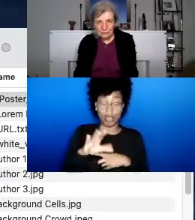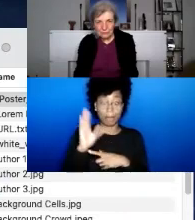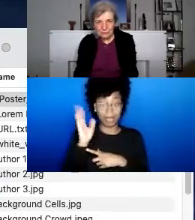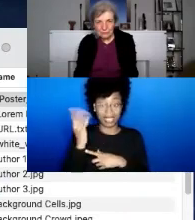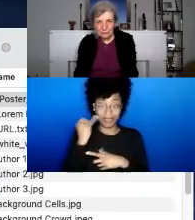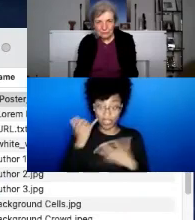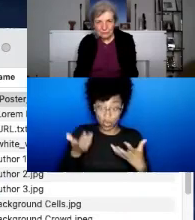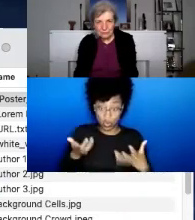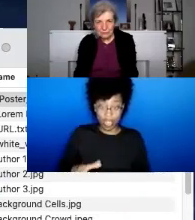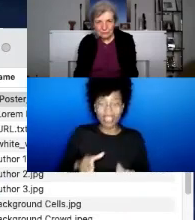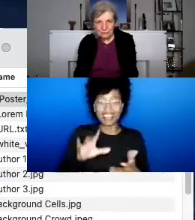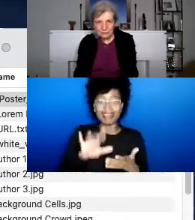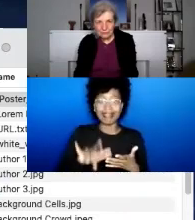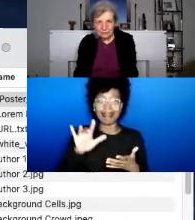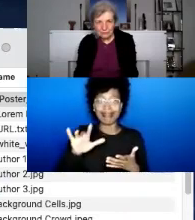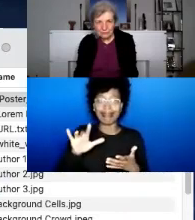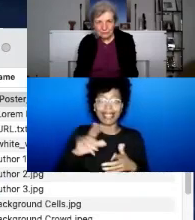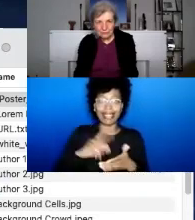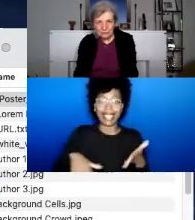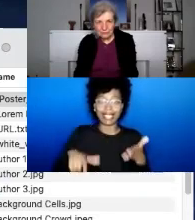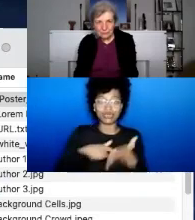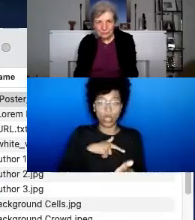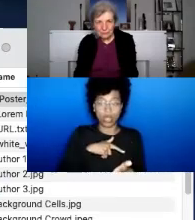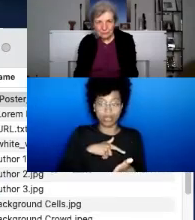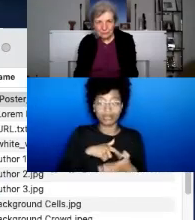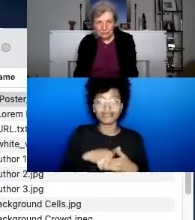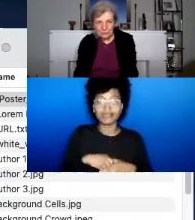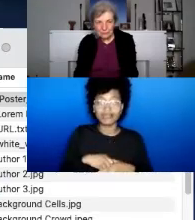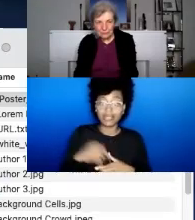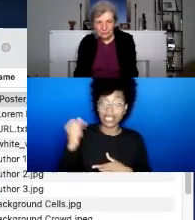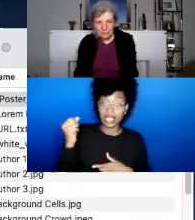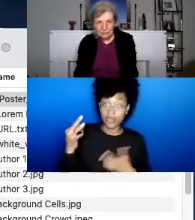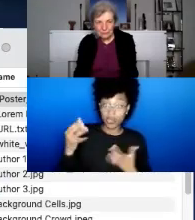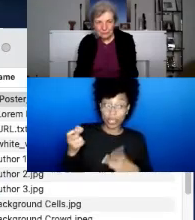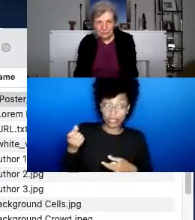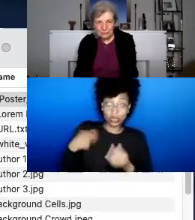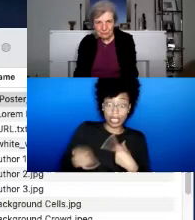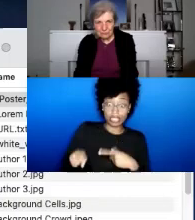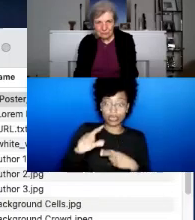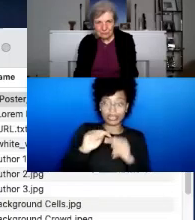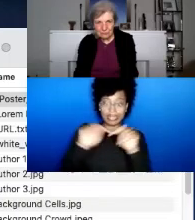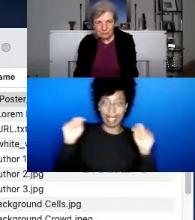cancel. 07:43:03 If you do want to switch templates,